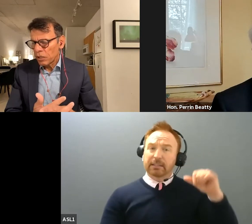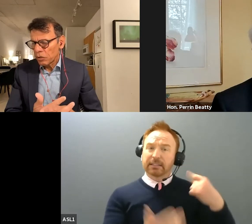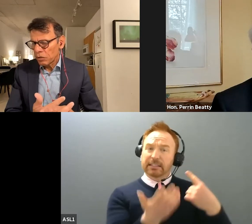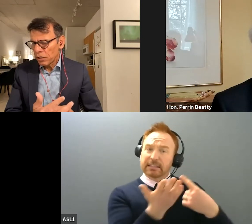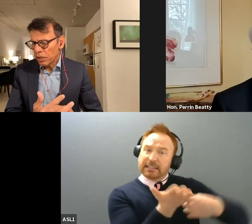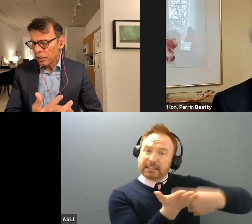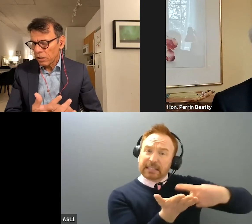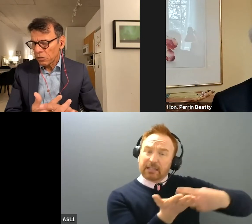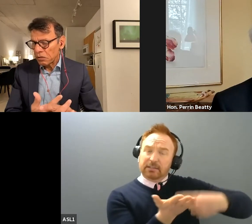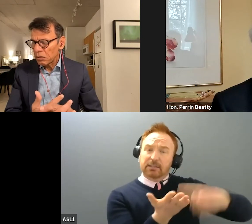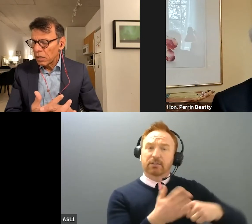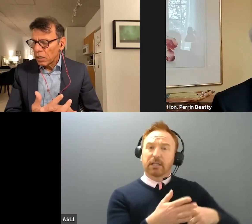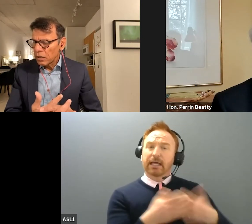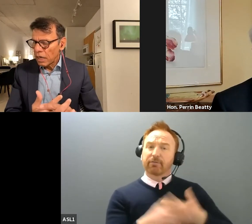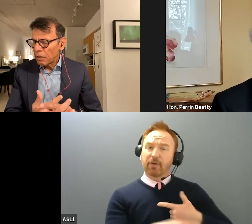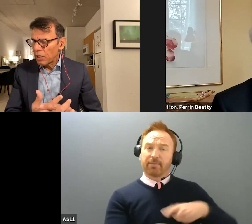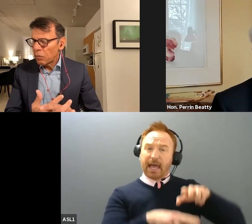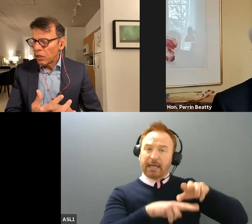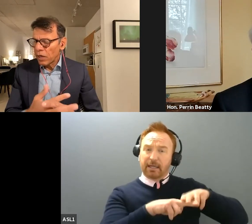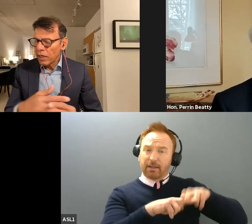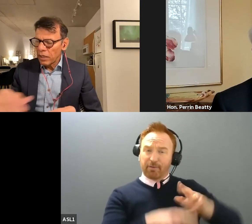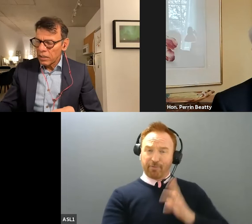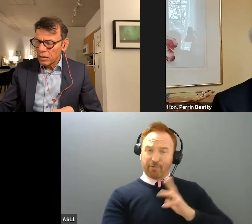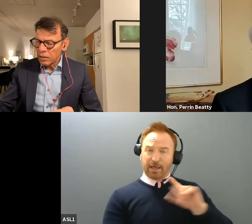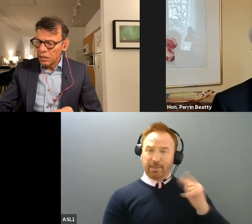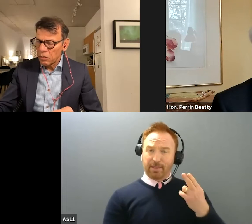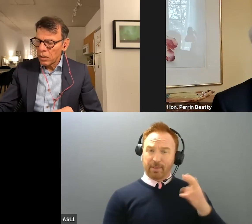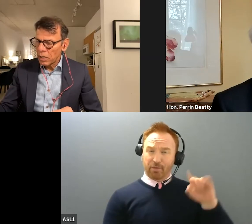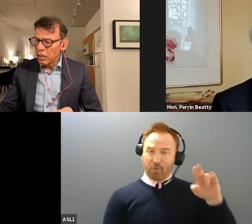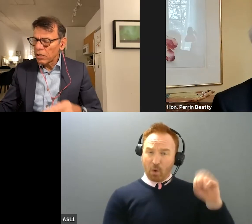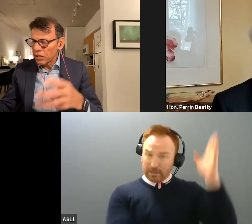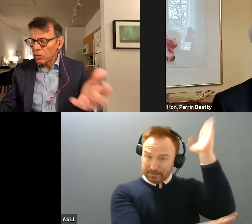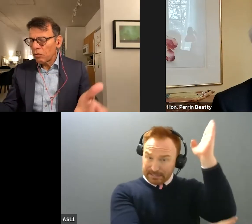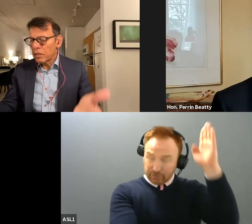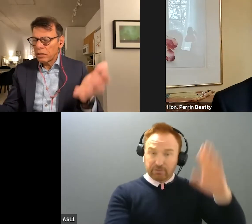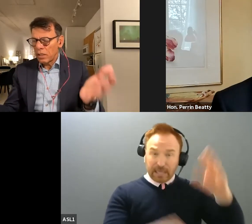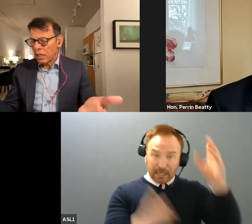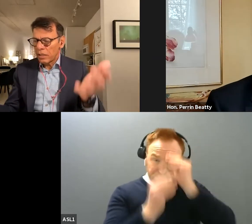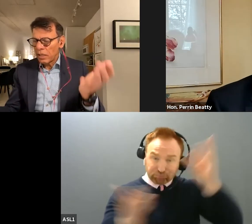which is very I thought was timely, but equally recognizing that, acknowledging that COVID-19 has